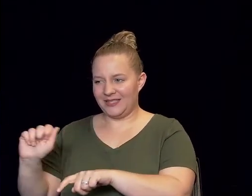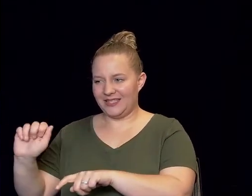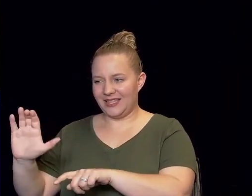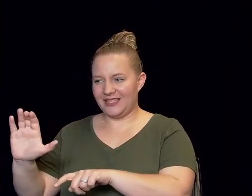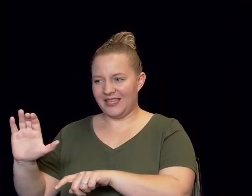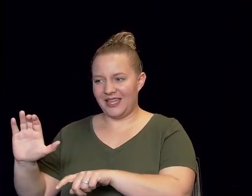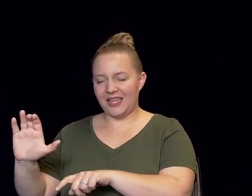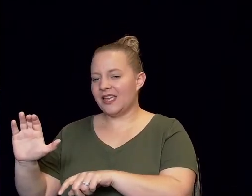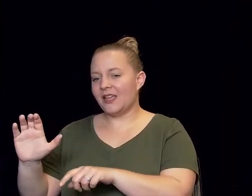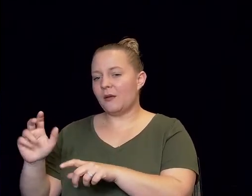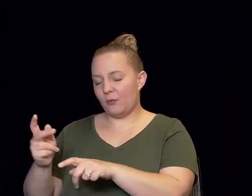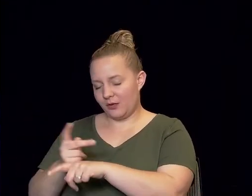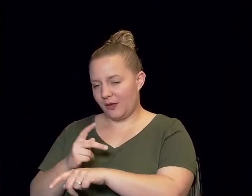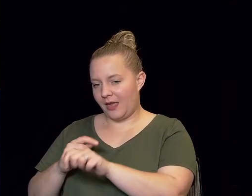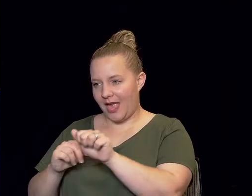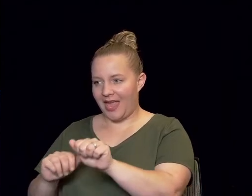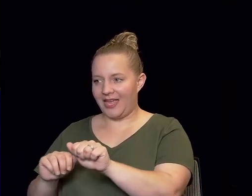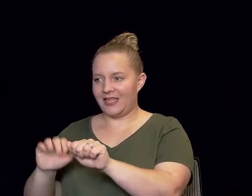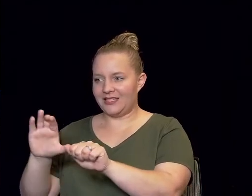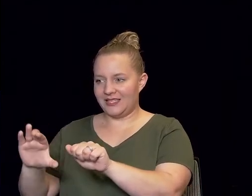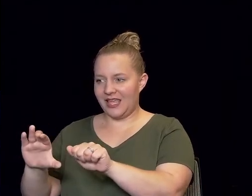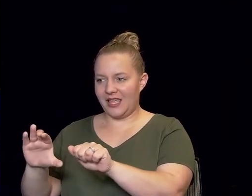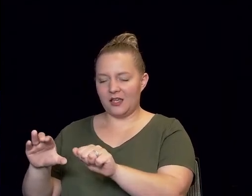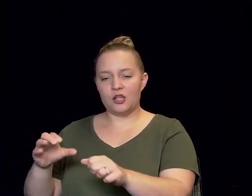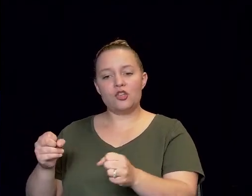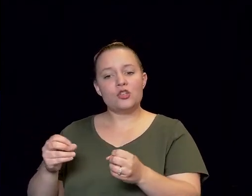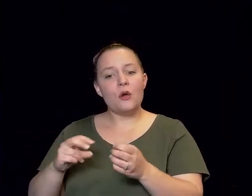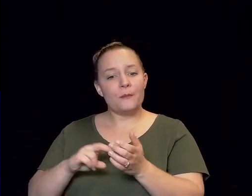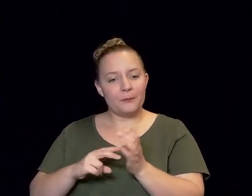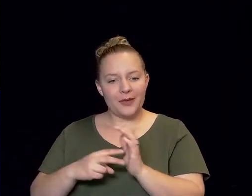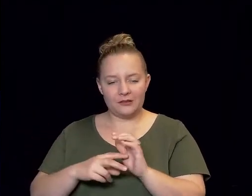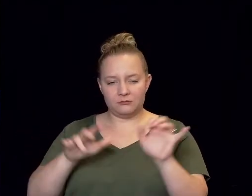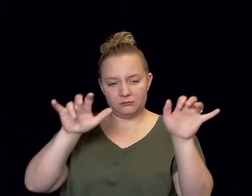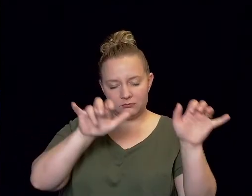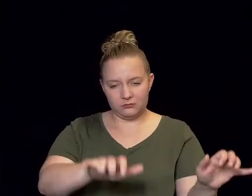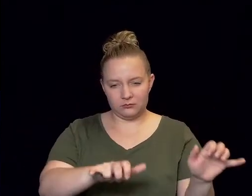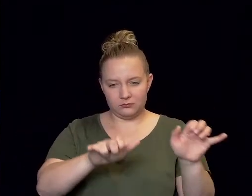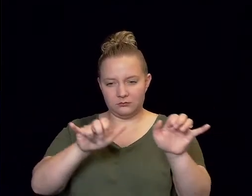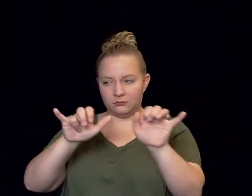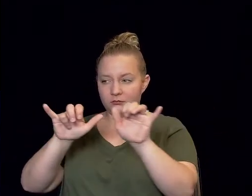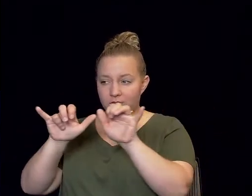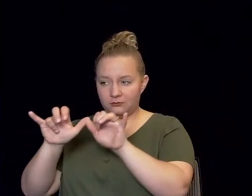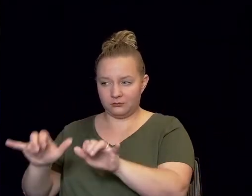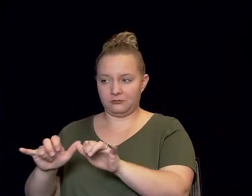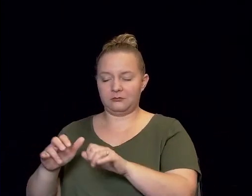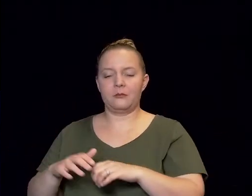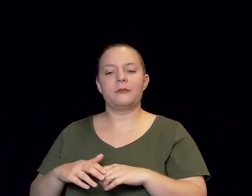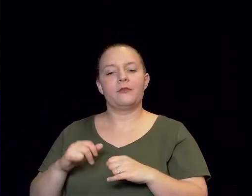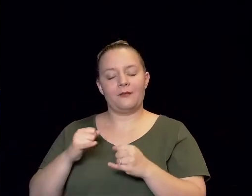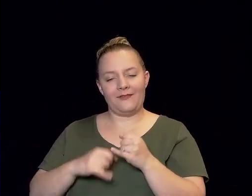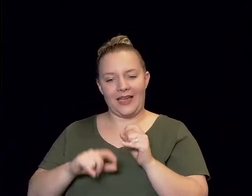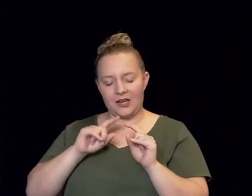therefore ac. So, there I end up with the exact same final answer as I did with that other